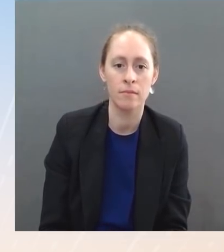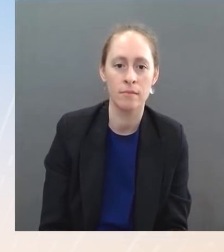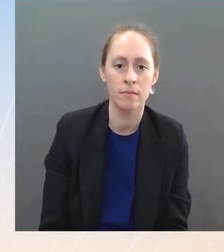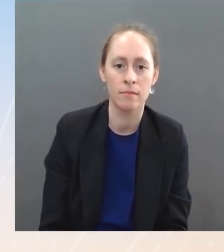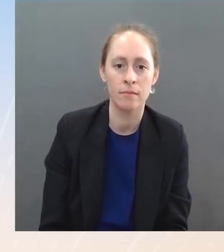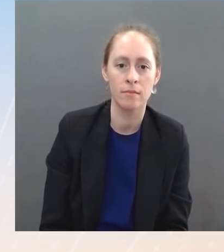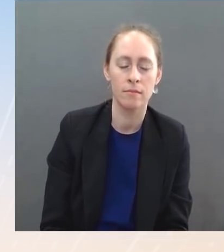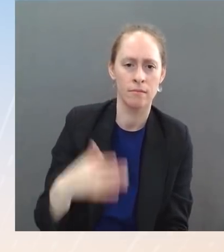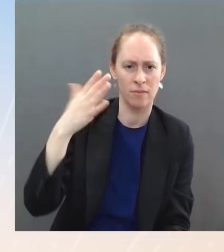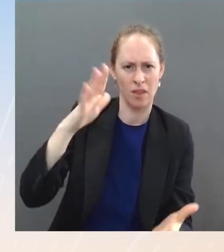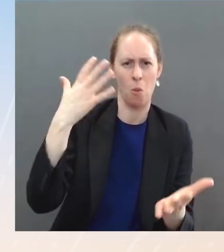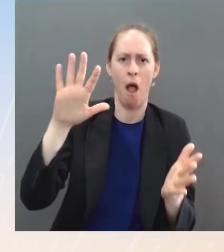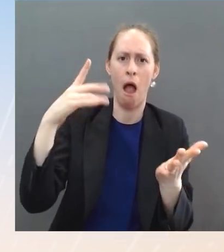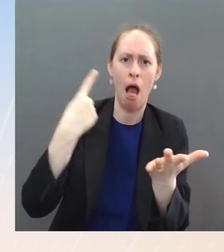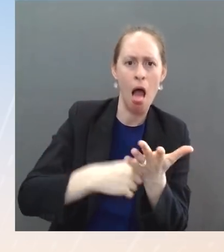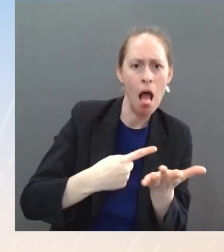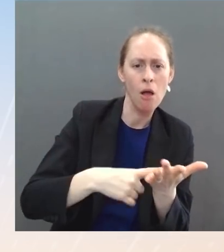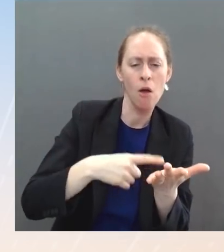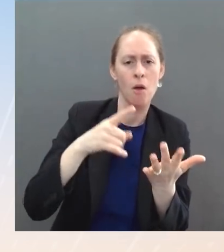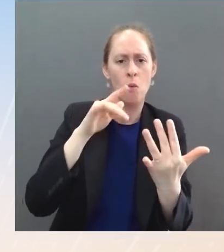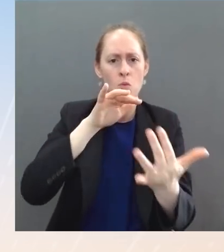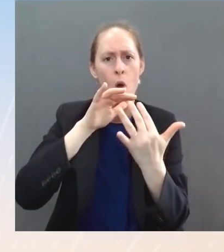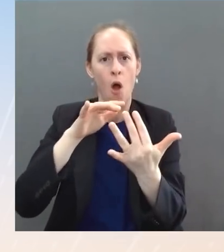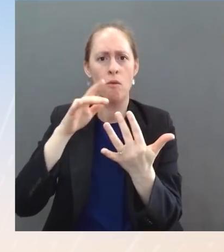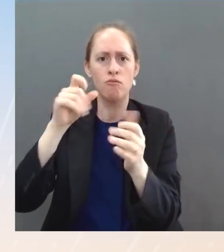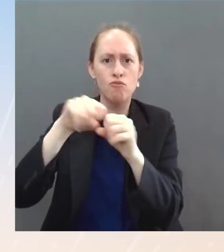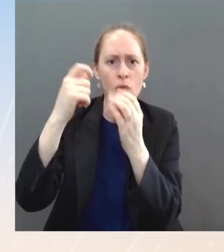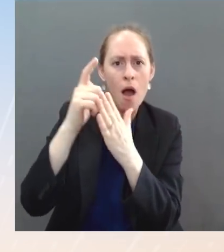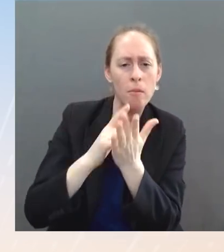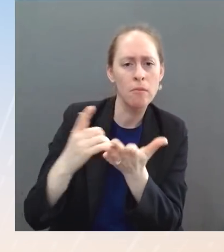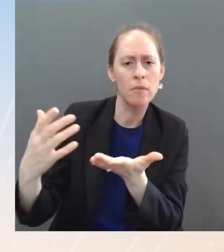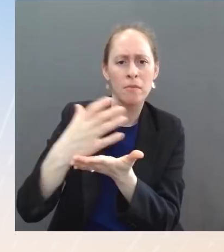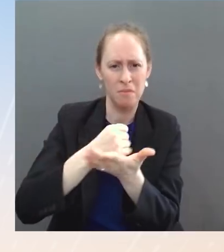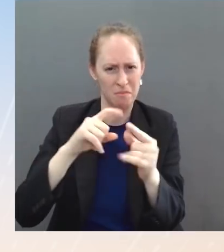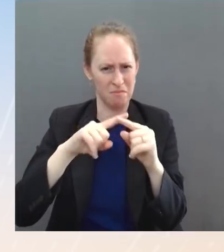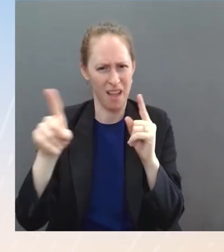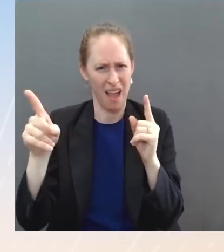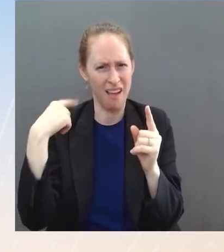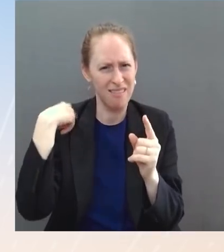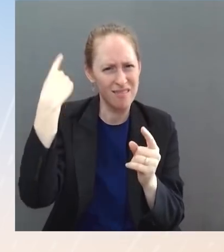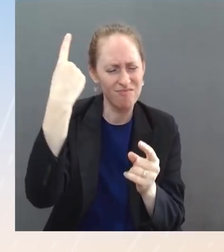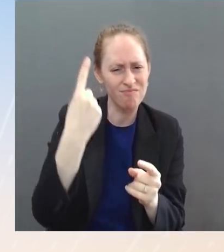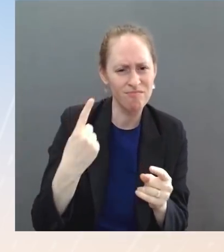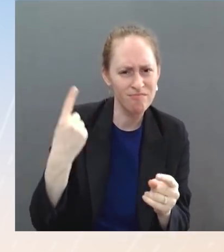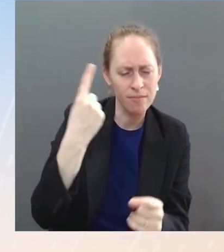That's going to be crucial to combatting disinformation and what Russians will say --